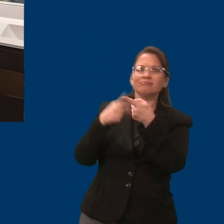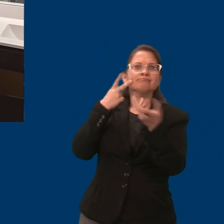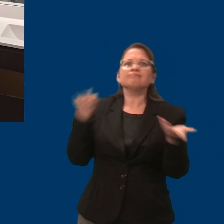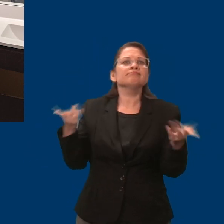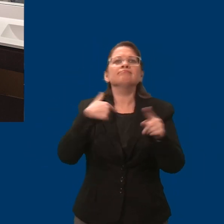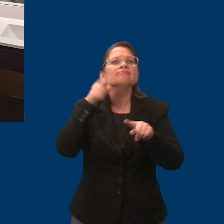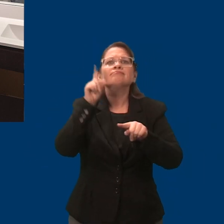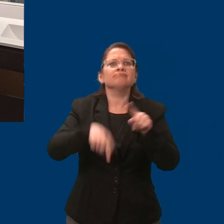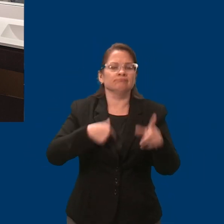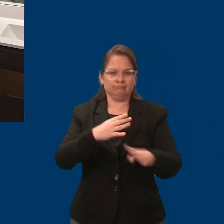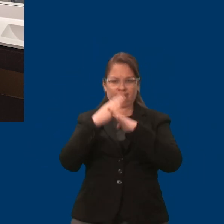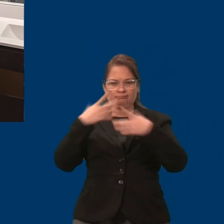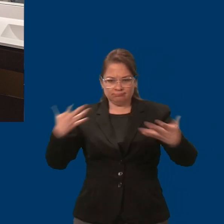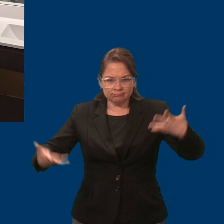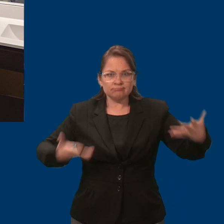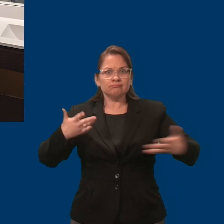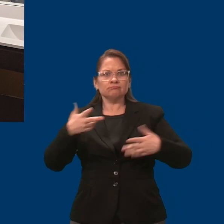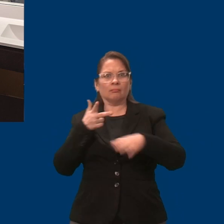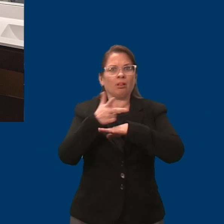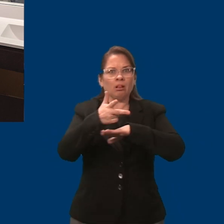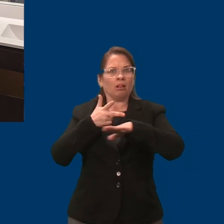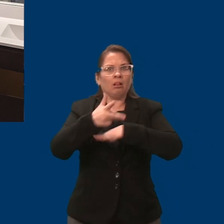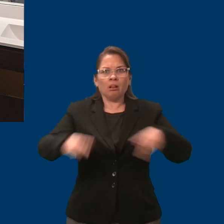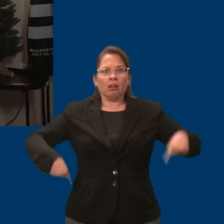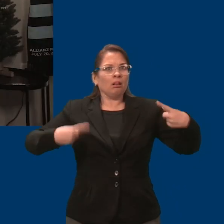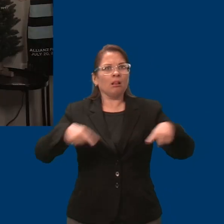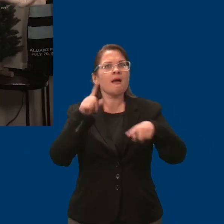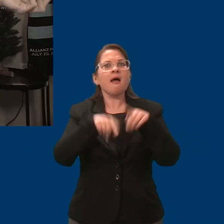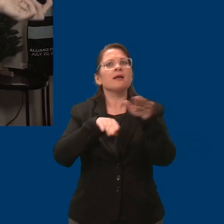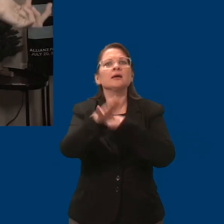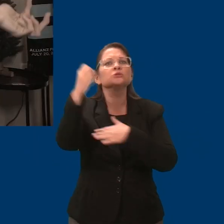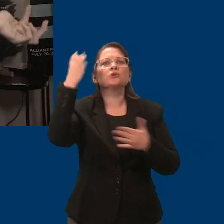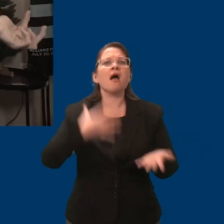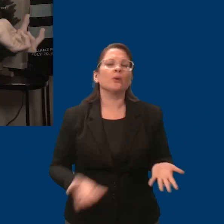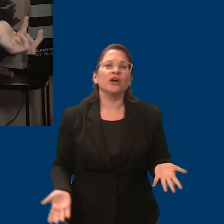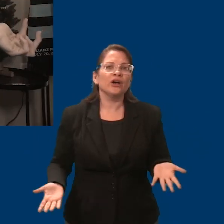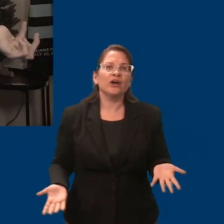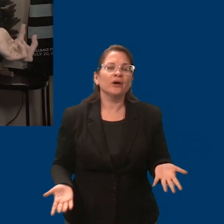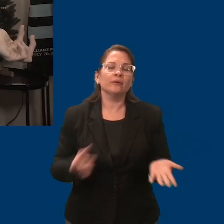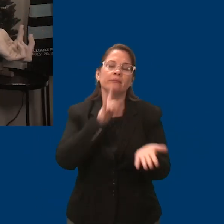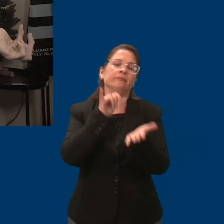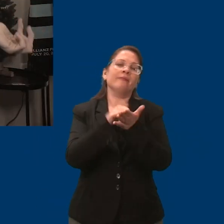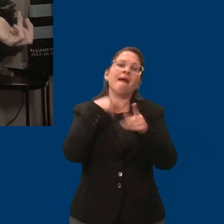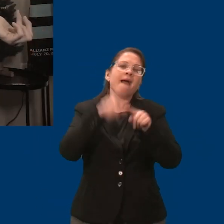wheelchair users or people using walkers. I may be able to get into a building,